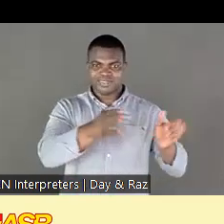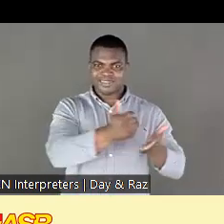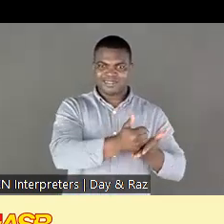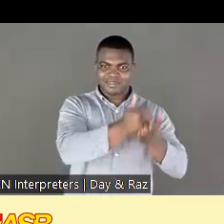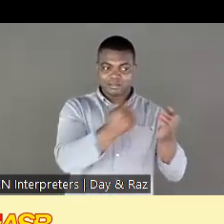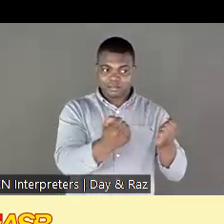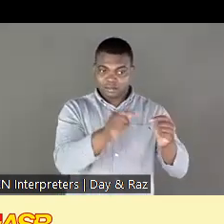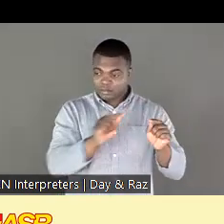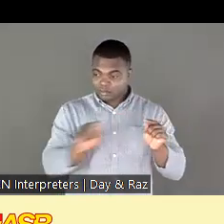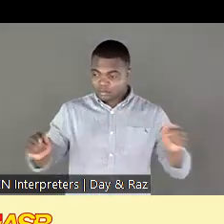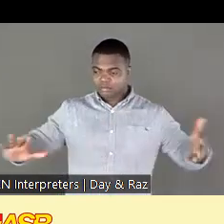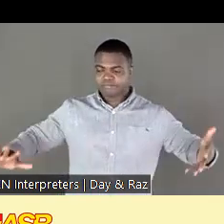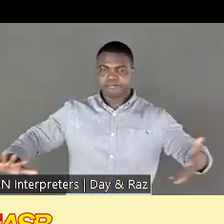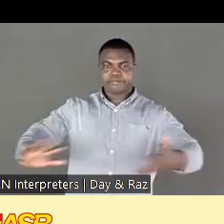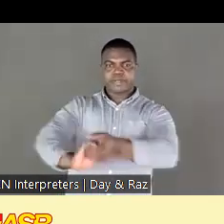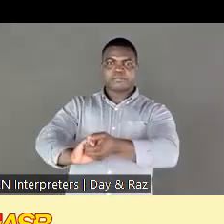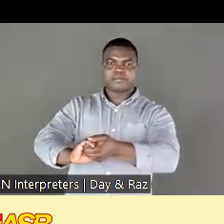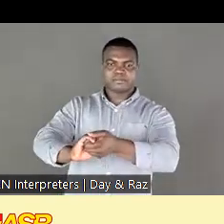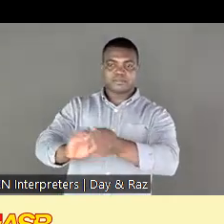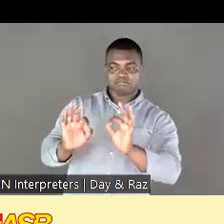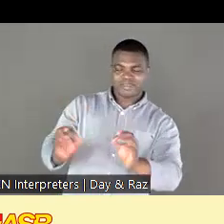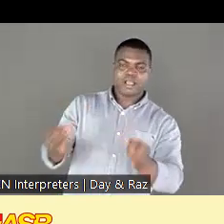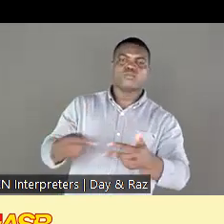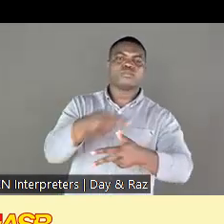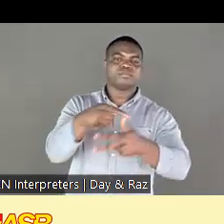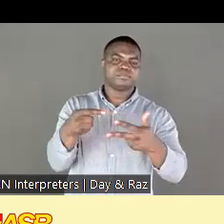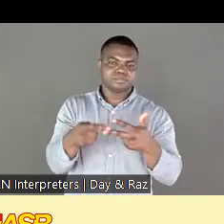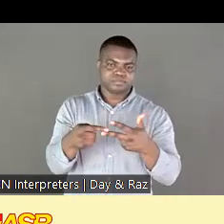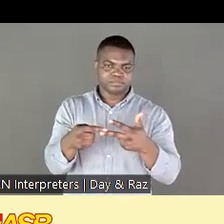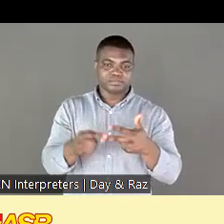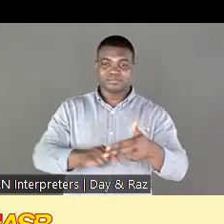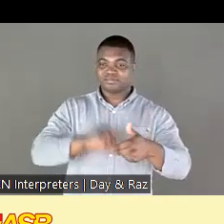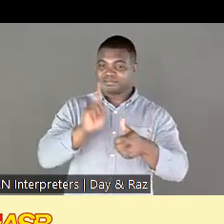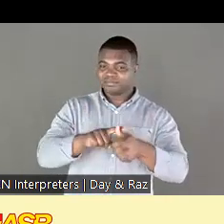meaningful participation or participation revolution. Let's discuss this one by one.